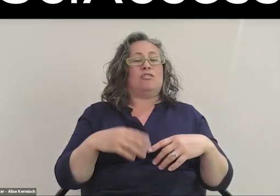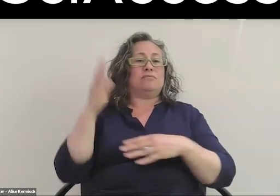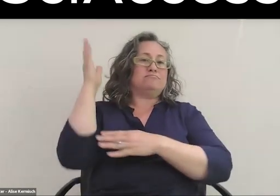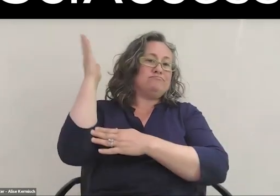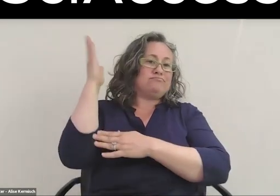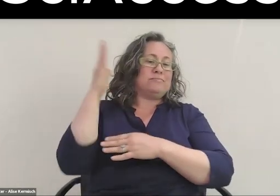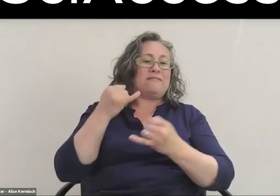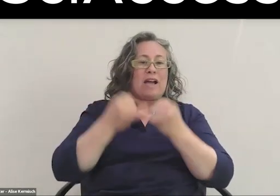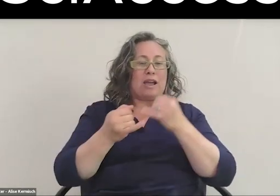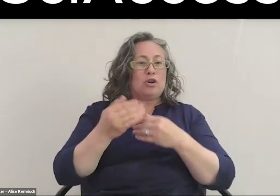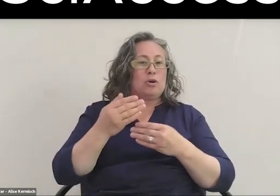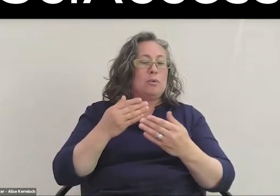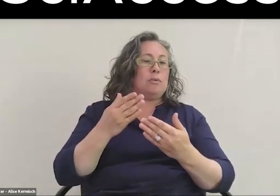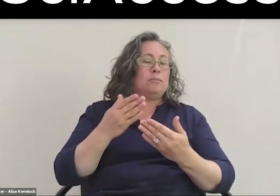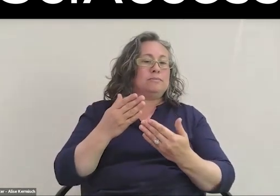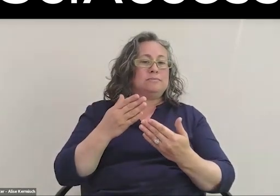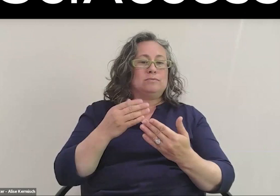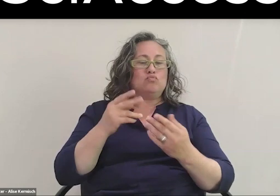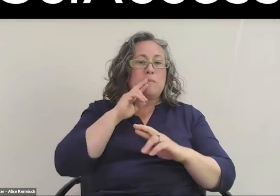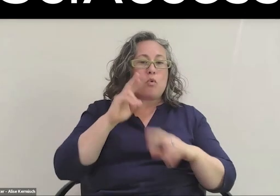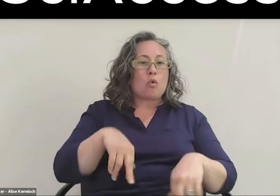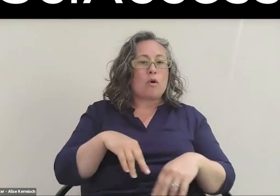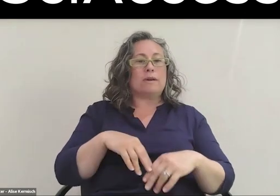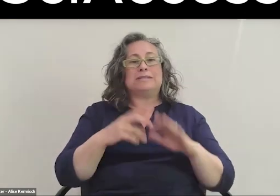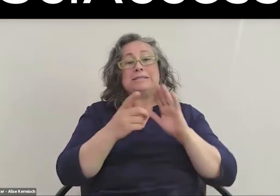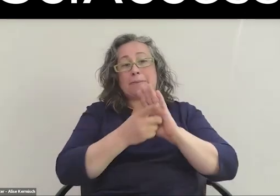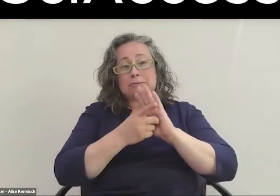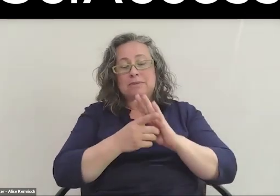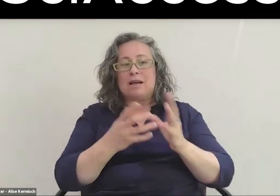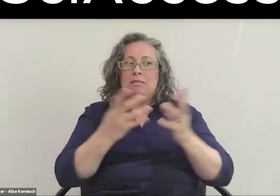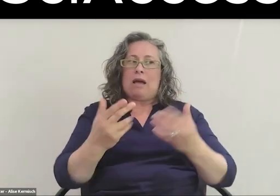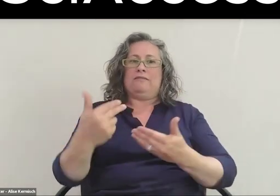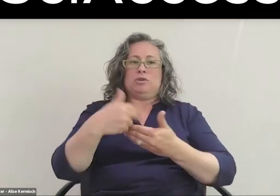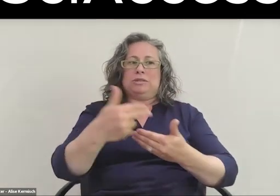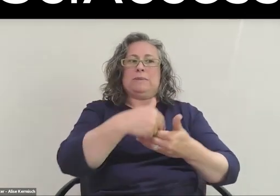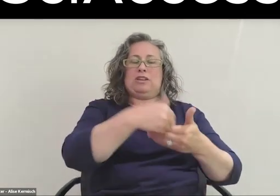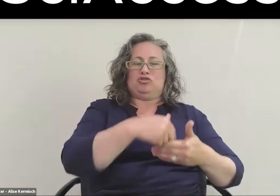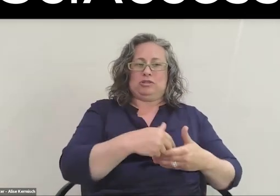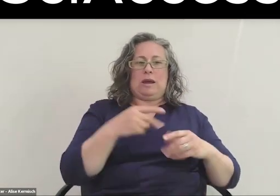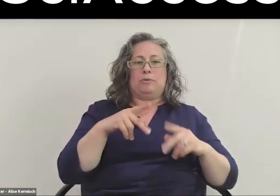reports, project demonstrations, lots of participation opportunities.